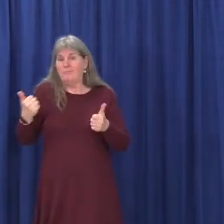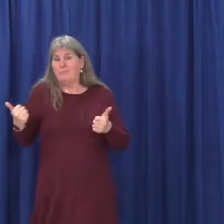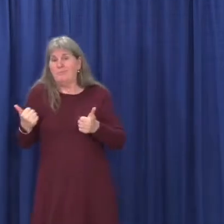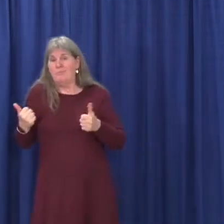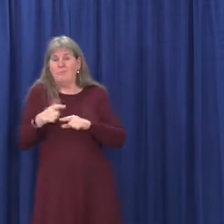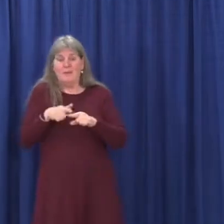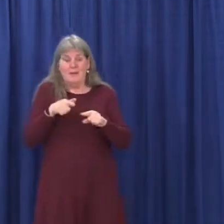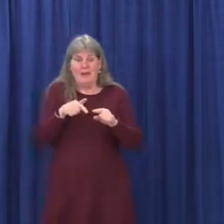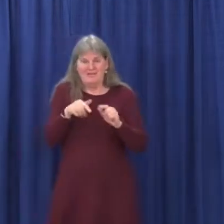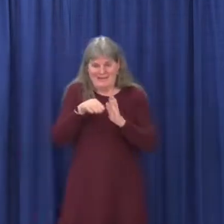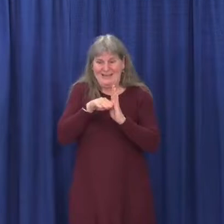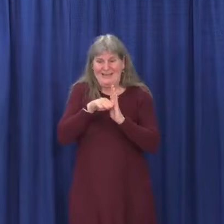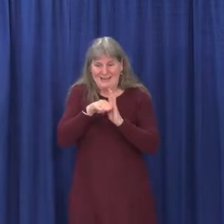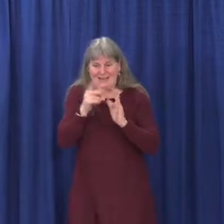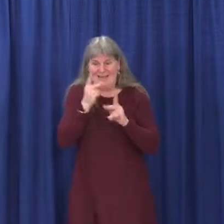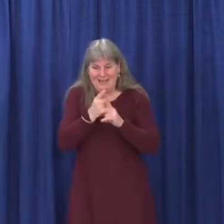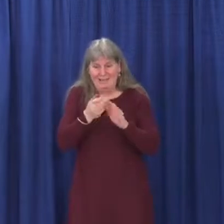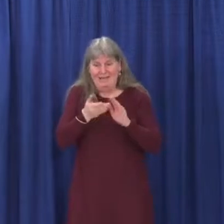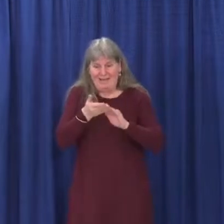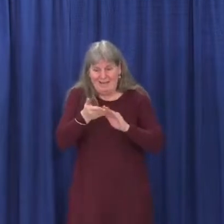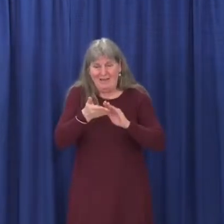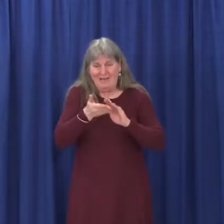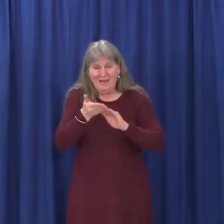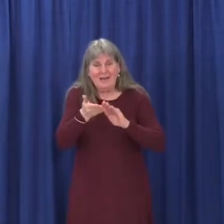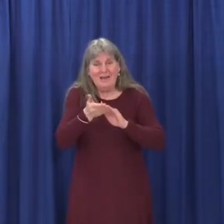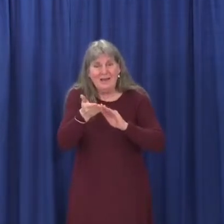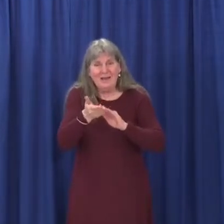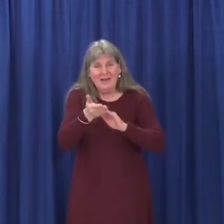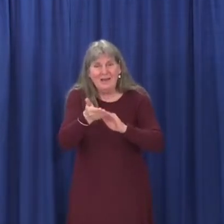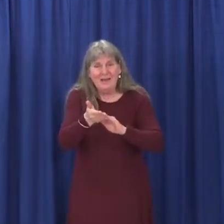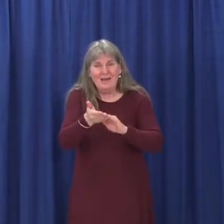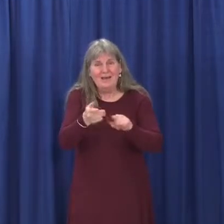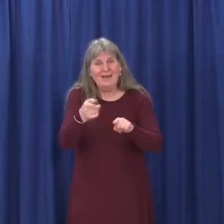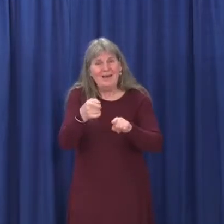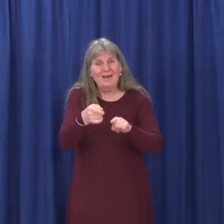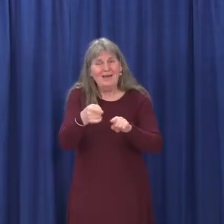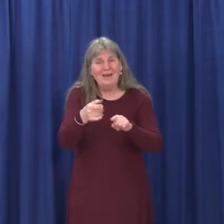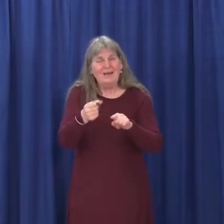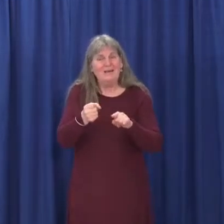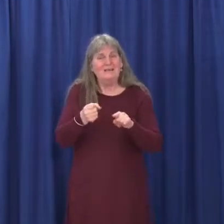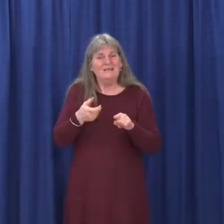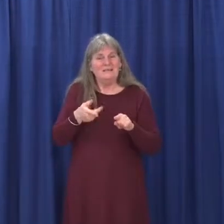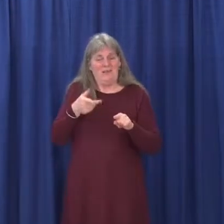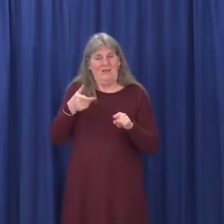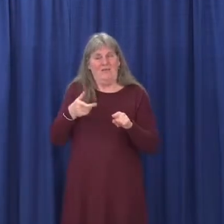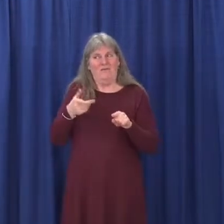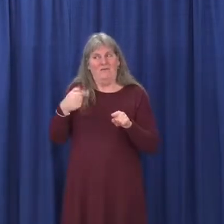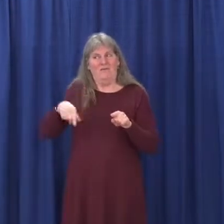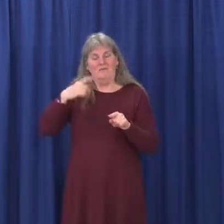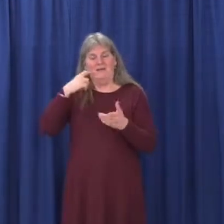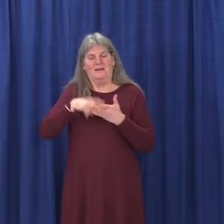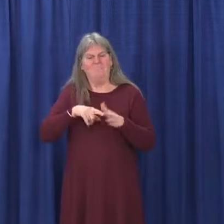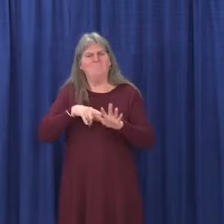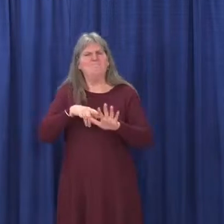their businesses and their staff ahead of themselves. And so, this is recognizing that, and of course, giving them the opportunity